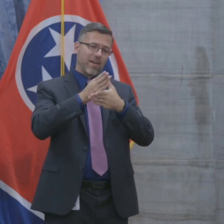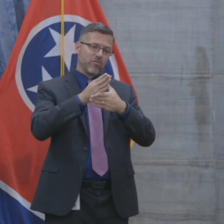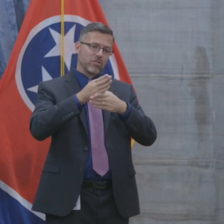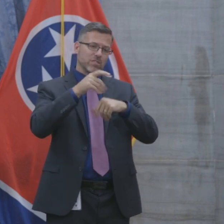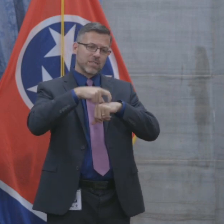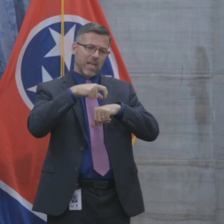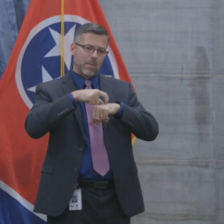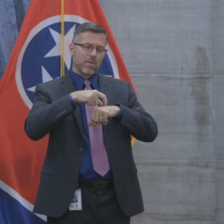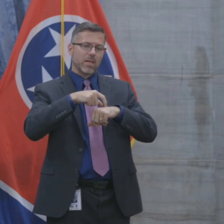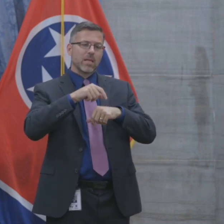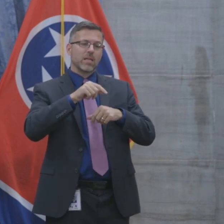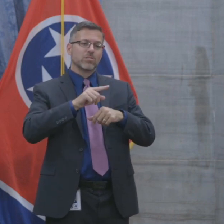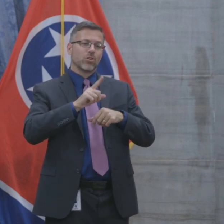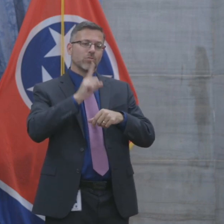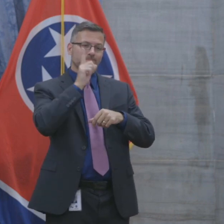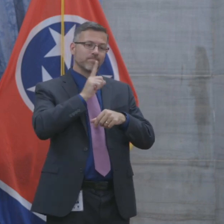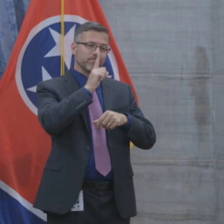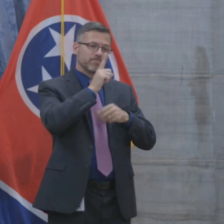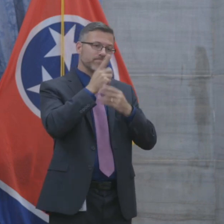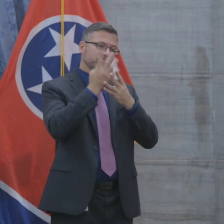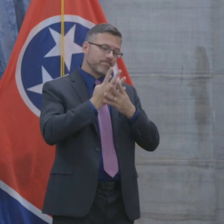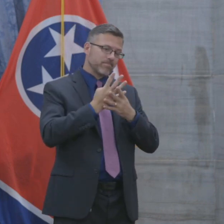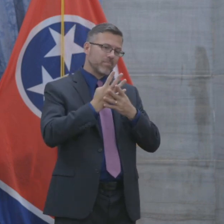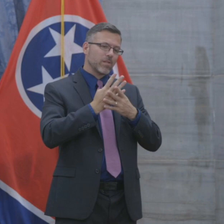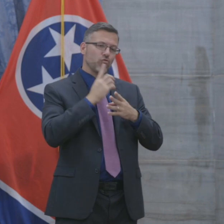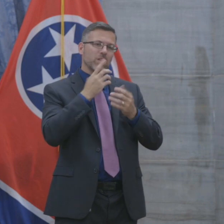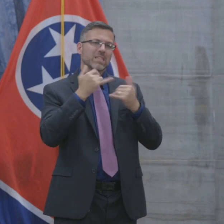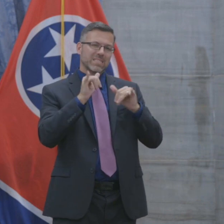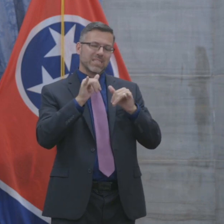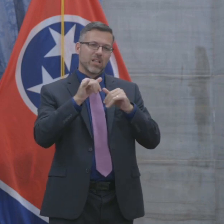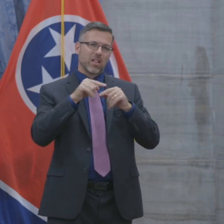are turning them around in less than 48 hours. I'm unsure of